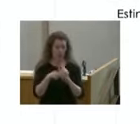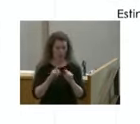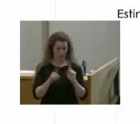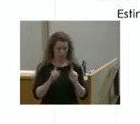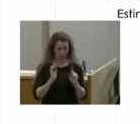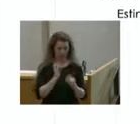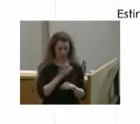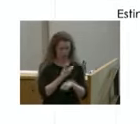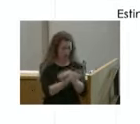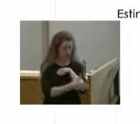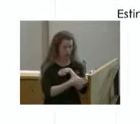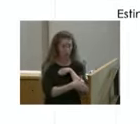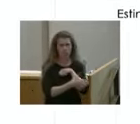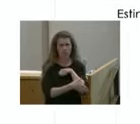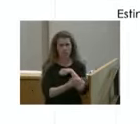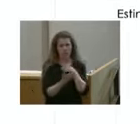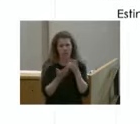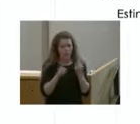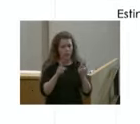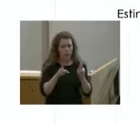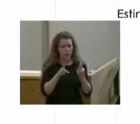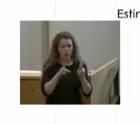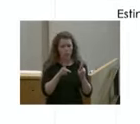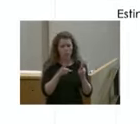they've tested positive, even though they're isolating, it potentially